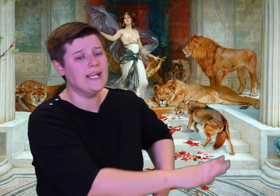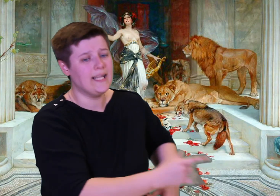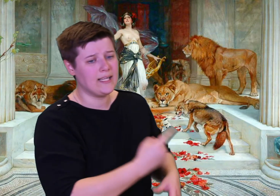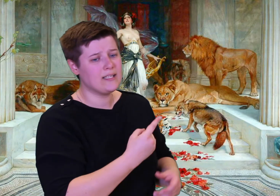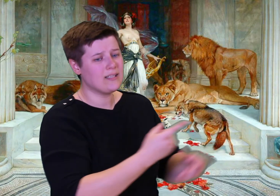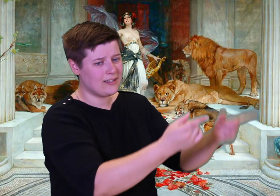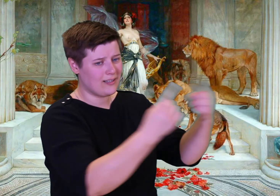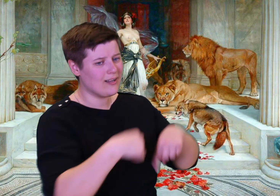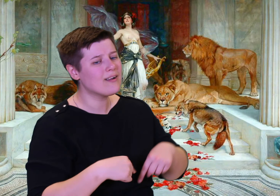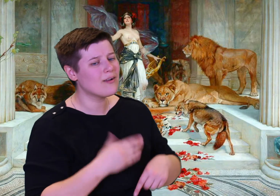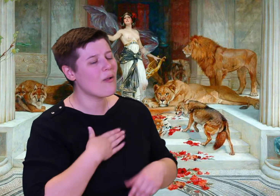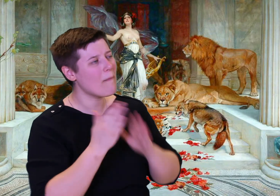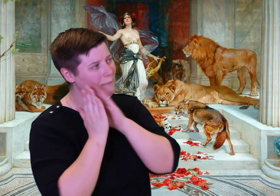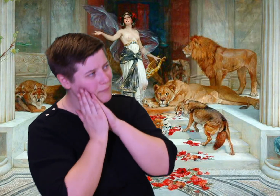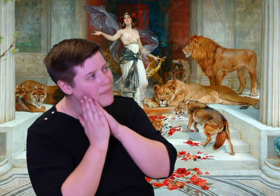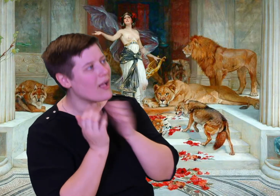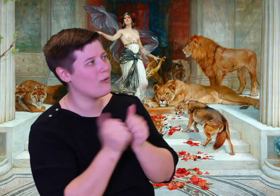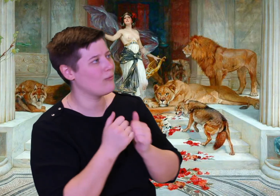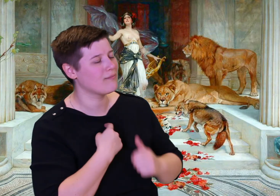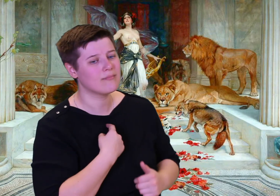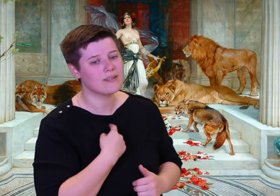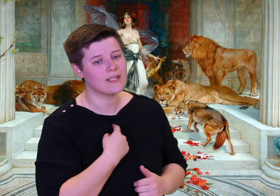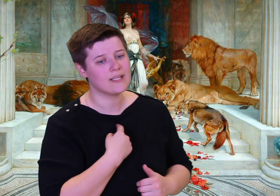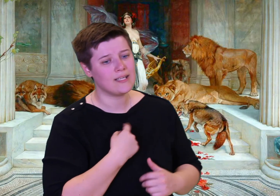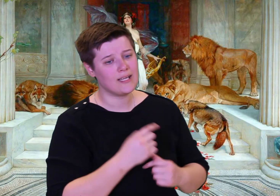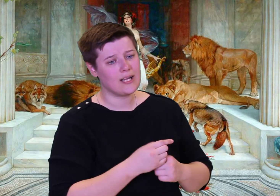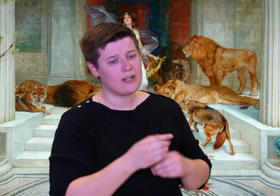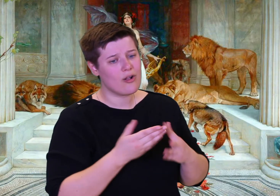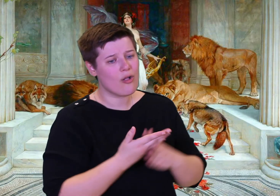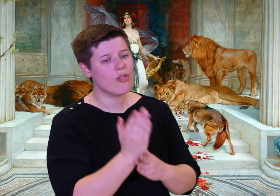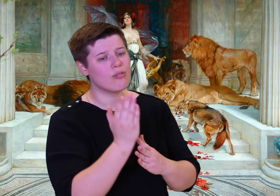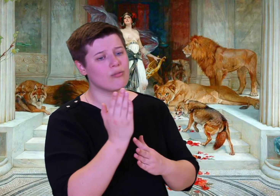your city? And who are your parents? I am amazed that you could drink my potion